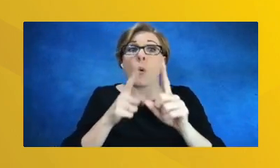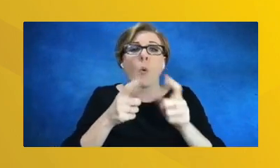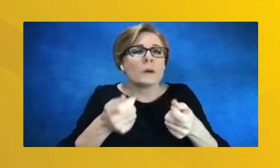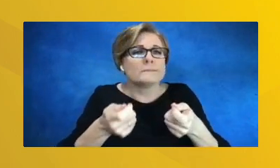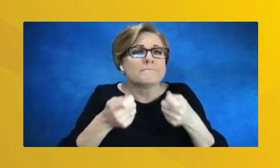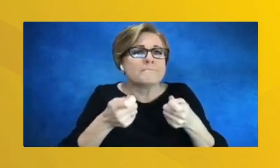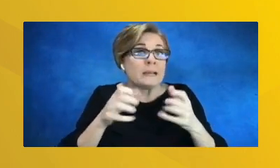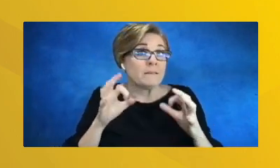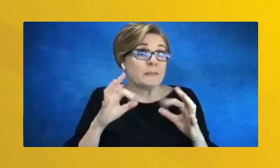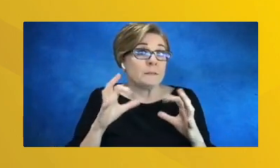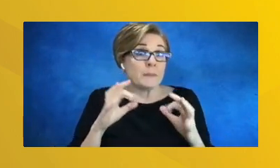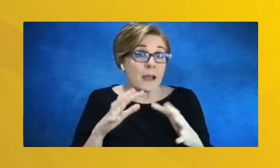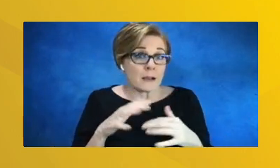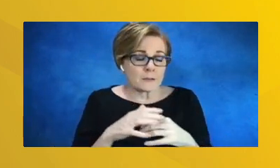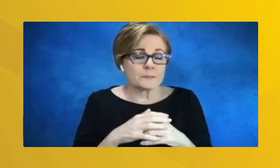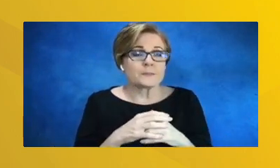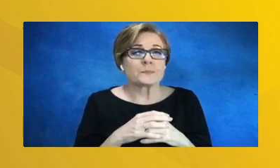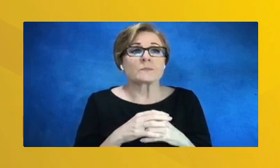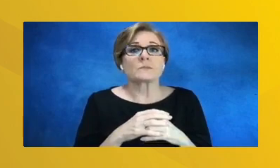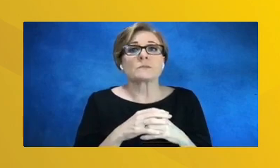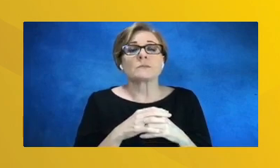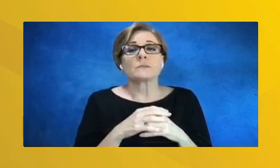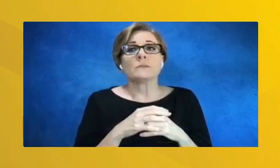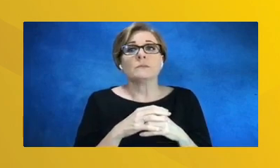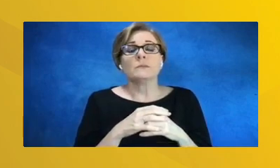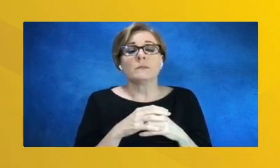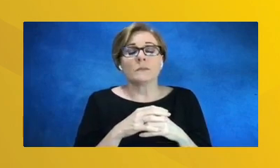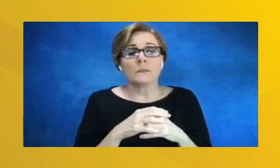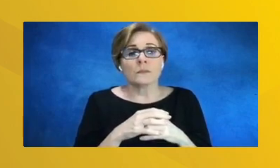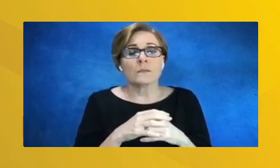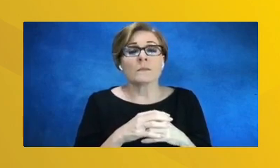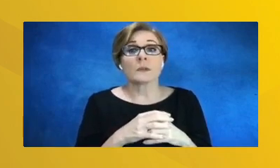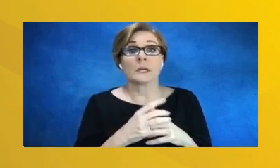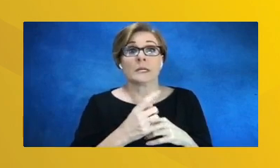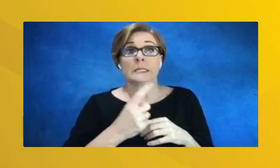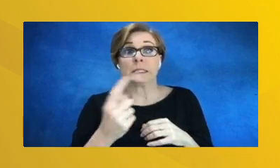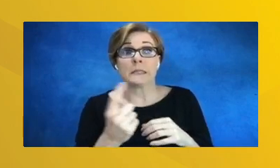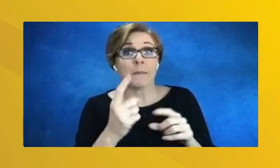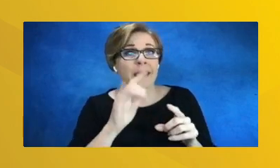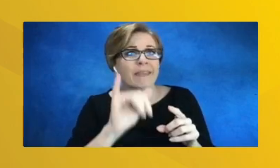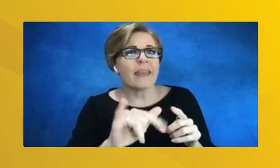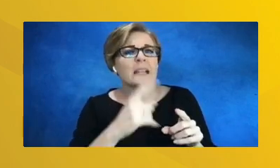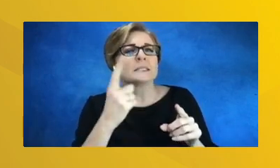And something that came up that we have been already thinking about is the need for professional